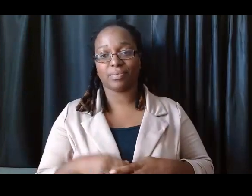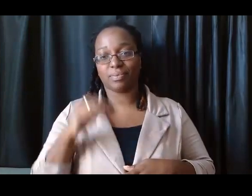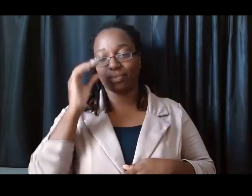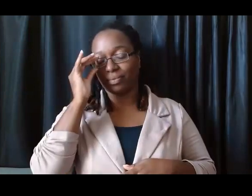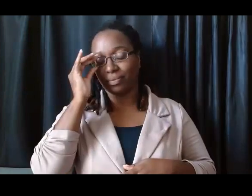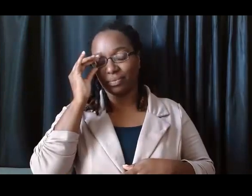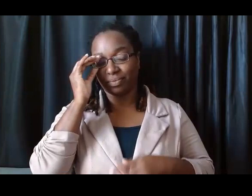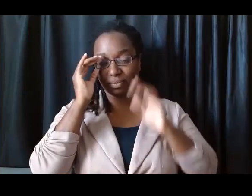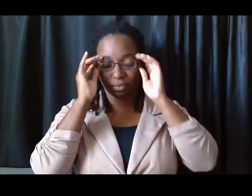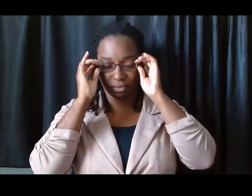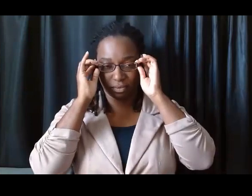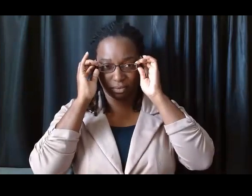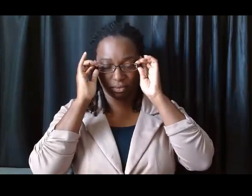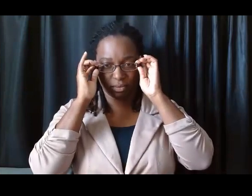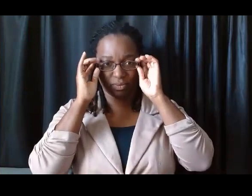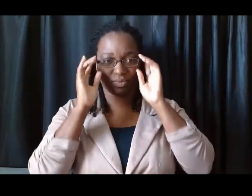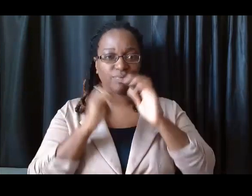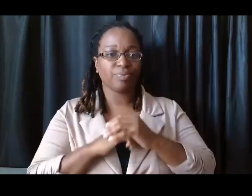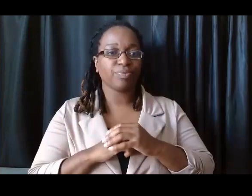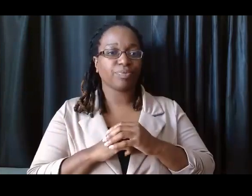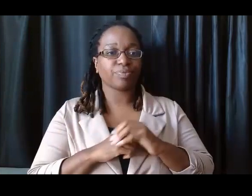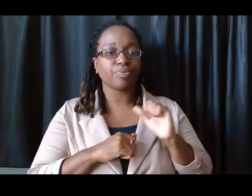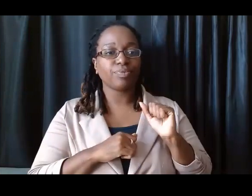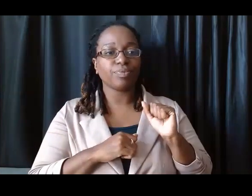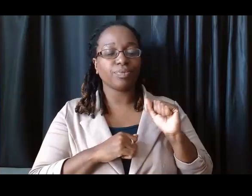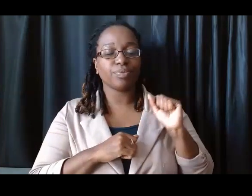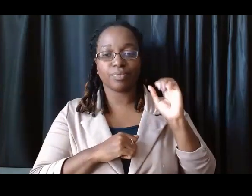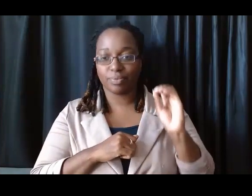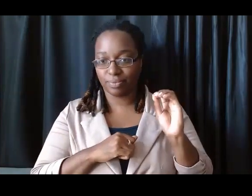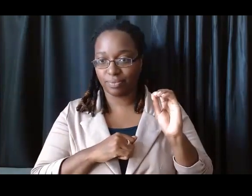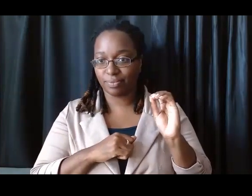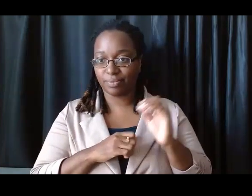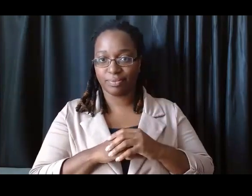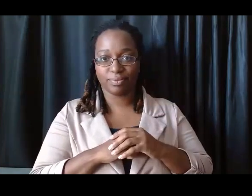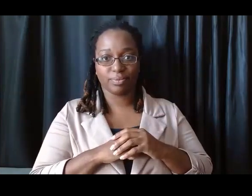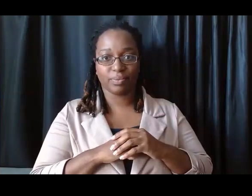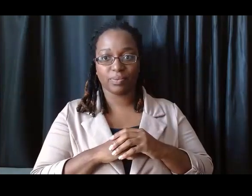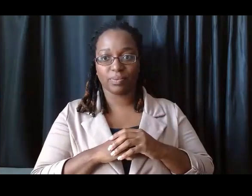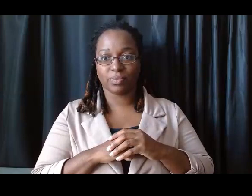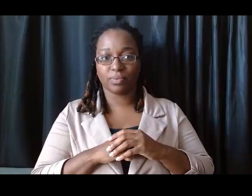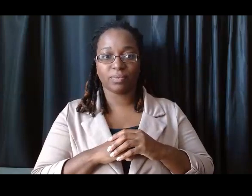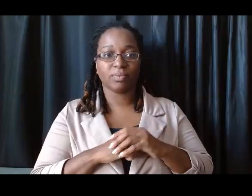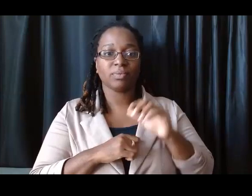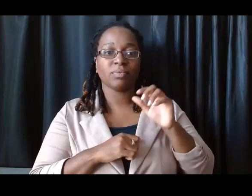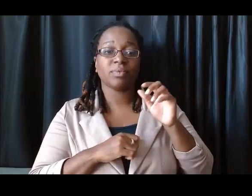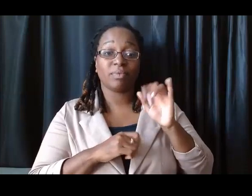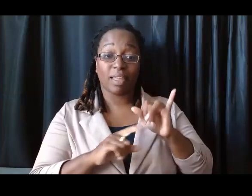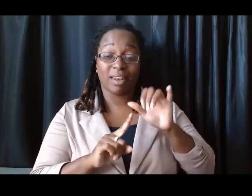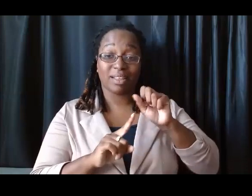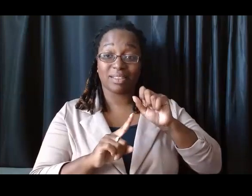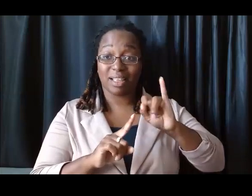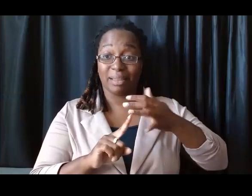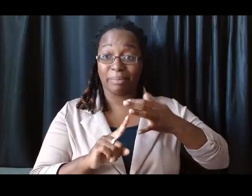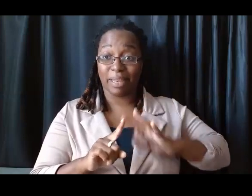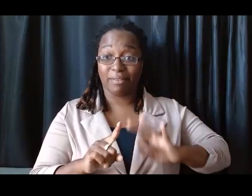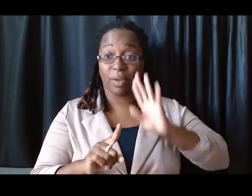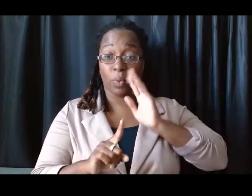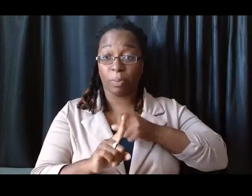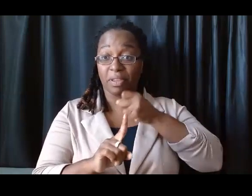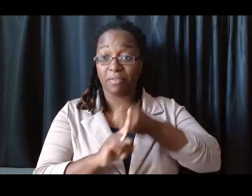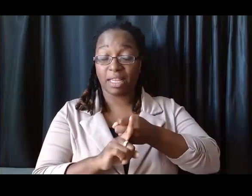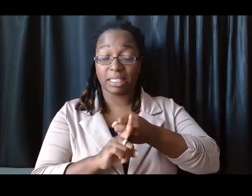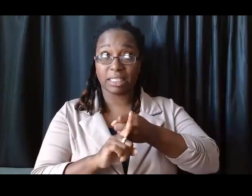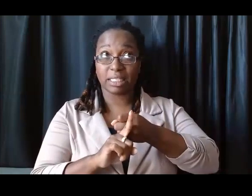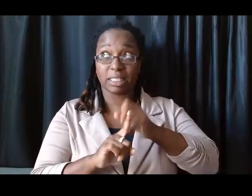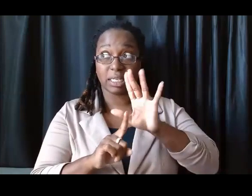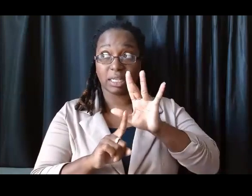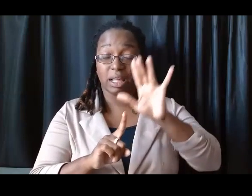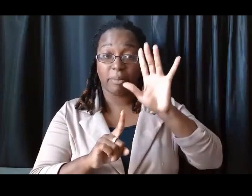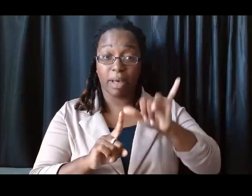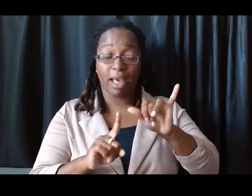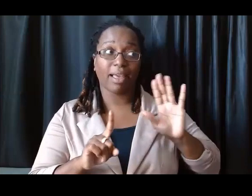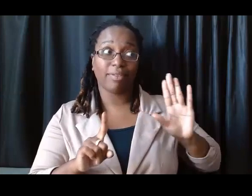So given that SSI benefit is going to be affected by the person's NESE that they report,